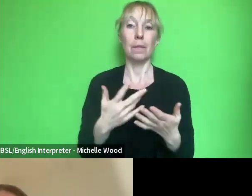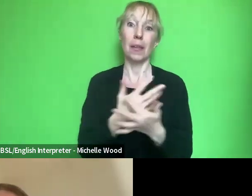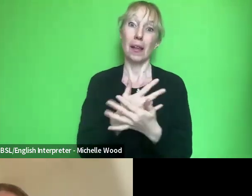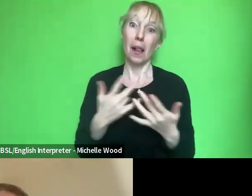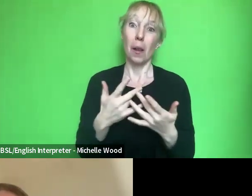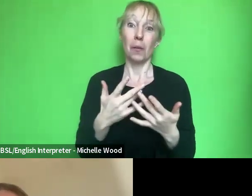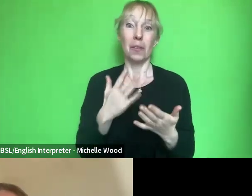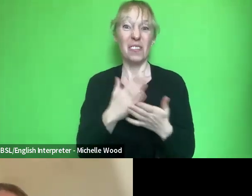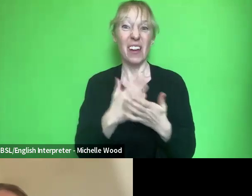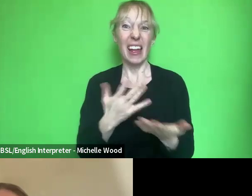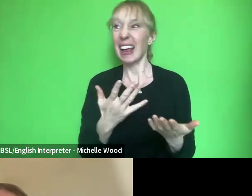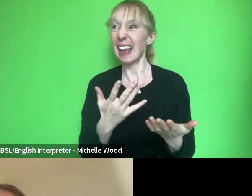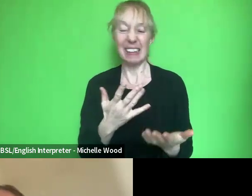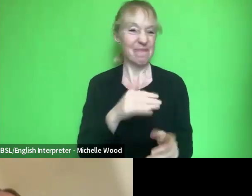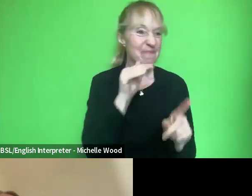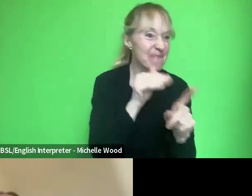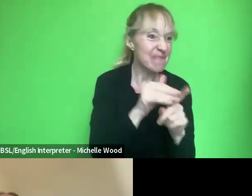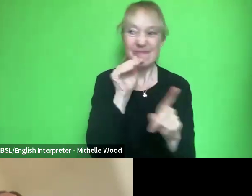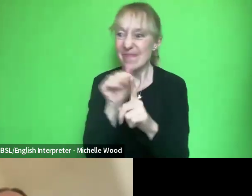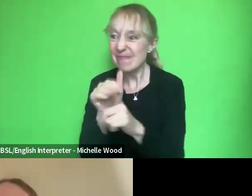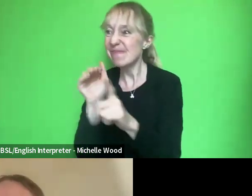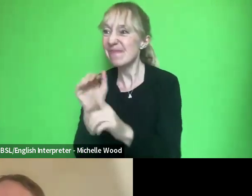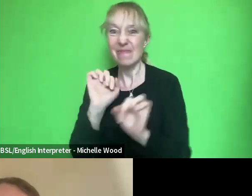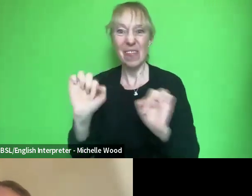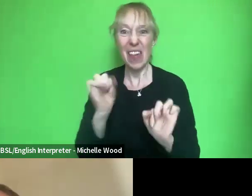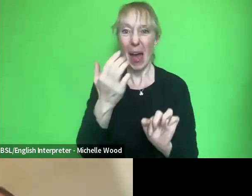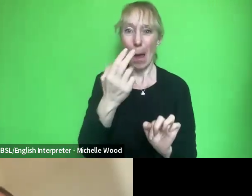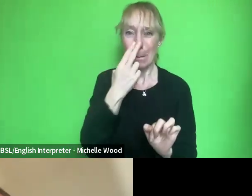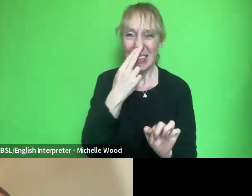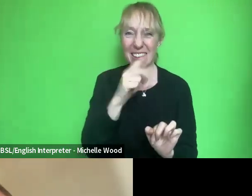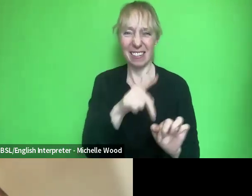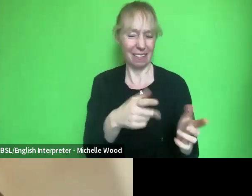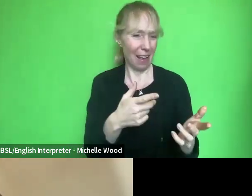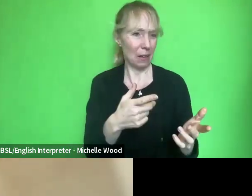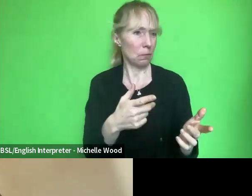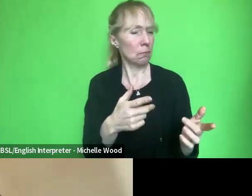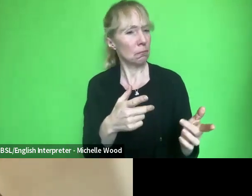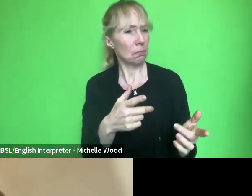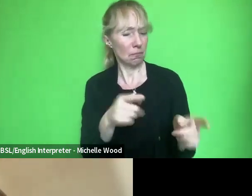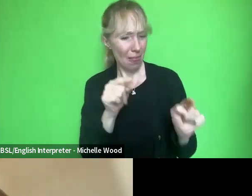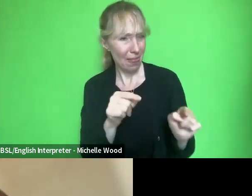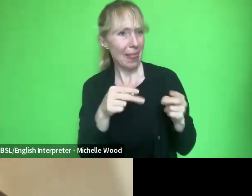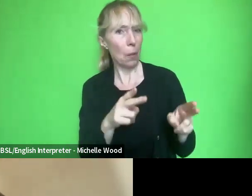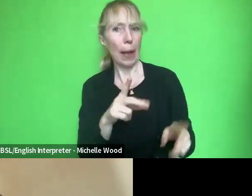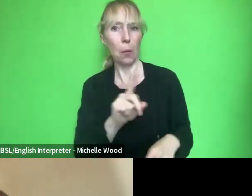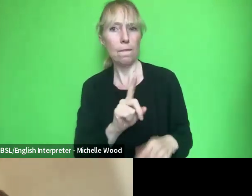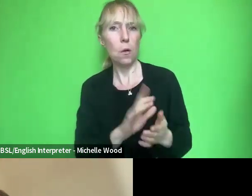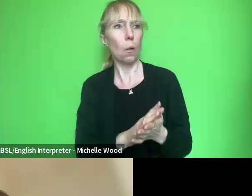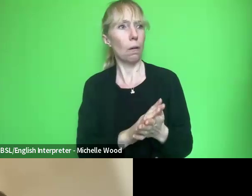other people's business and asking lots of questions about, "Why are you doing it that way?" and, "Have you thought about X, Y, Z?" And again,